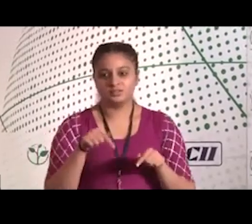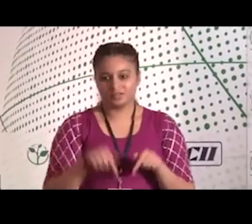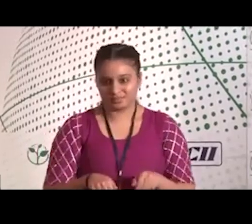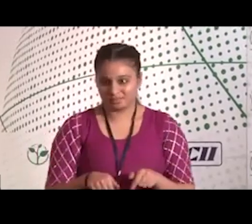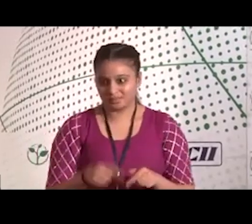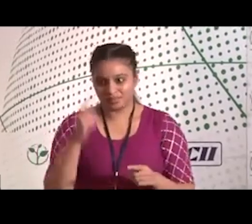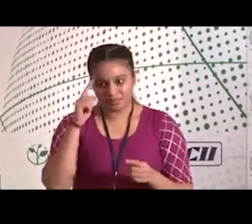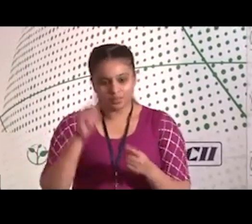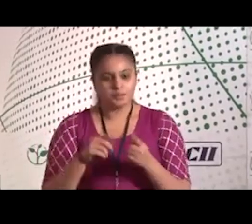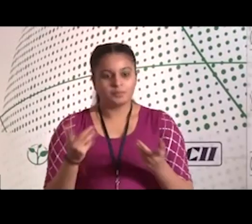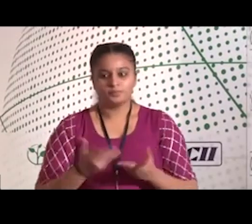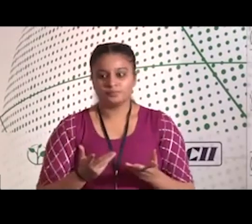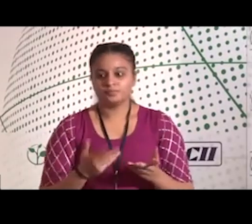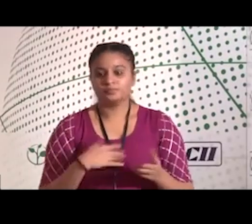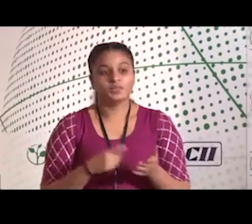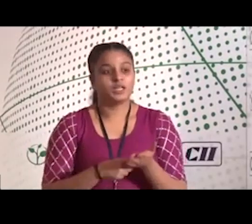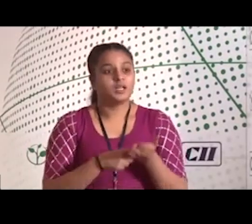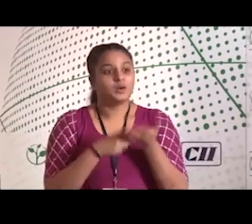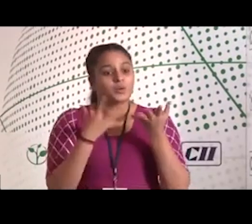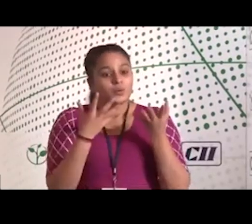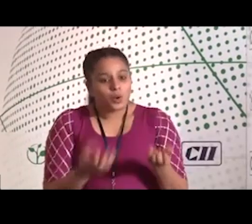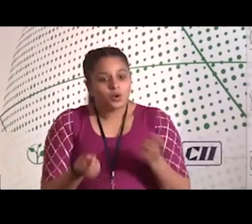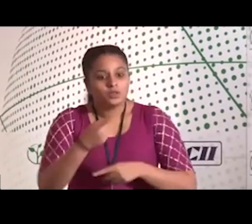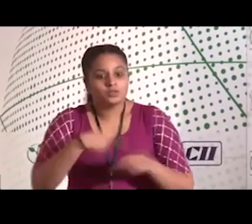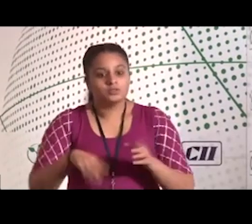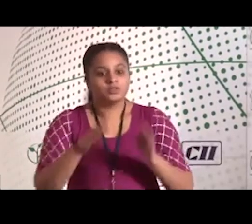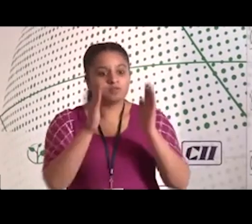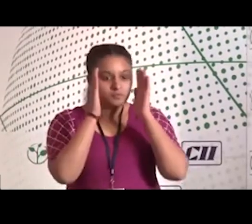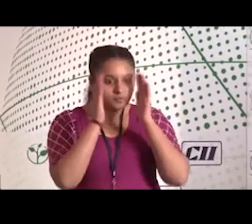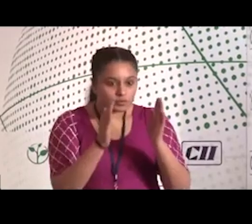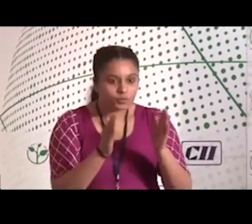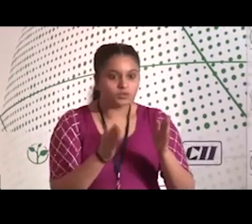which requires a focused attention